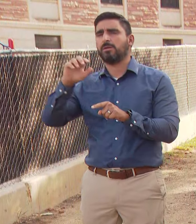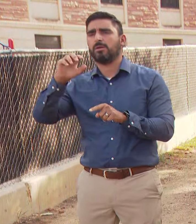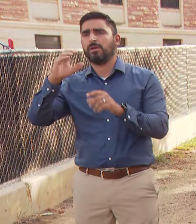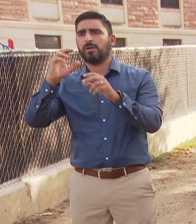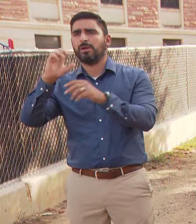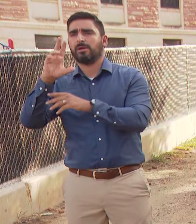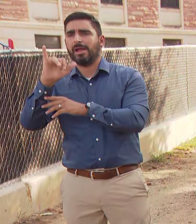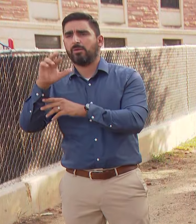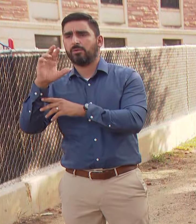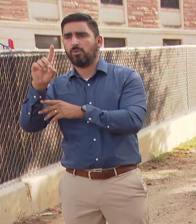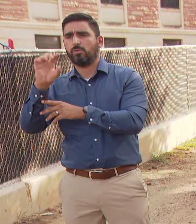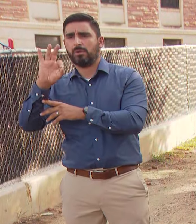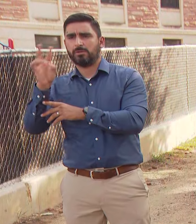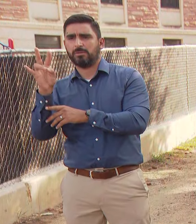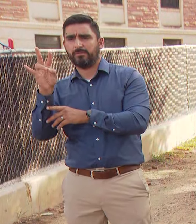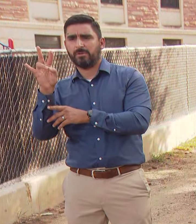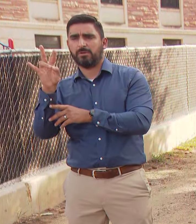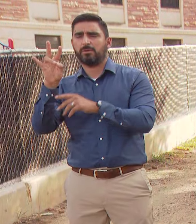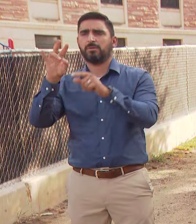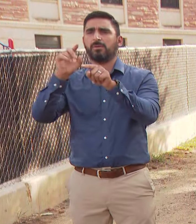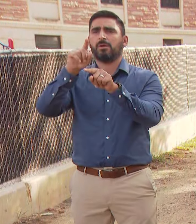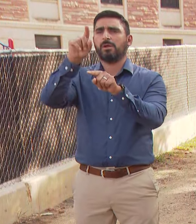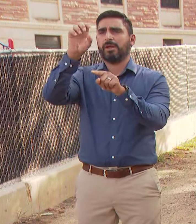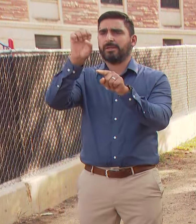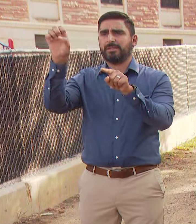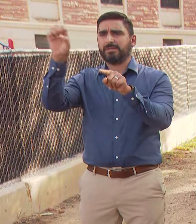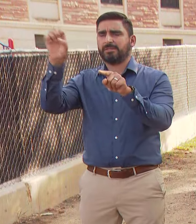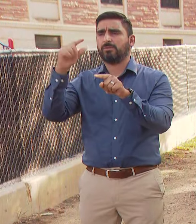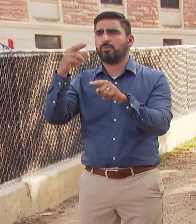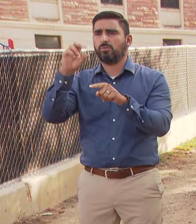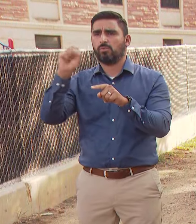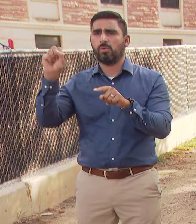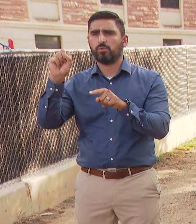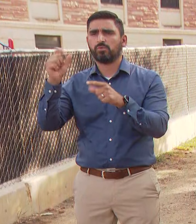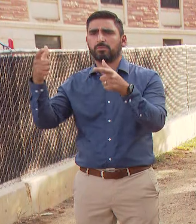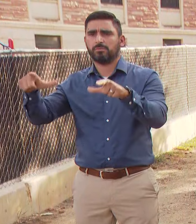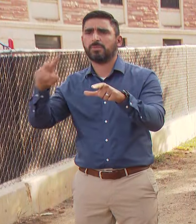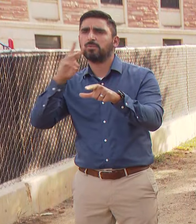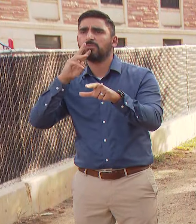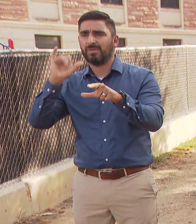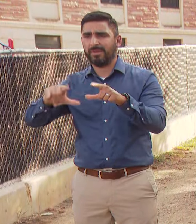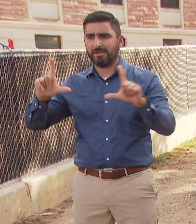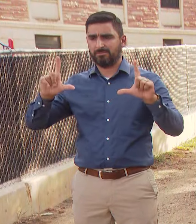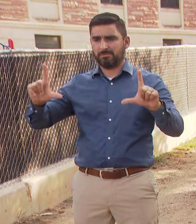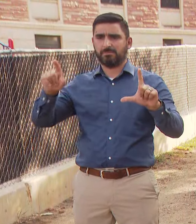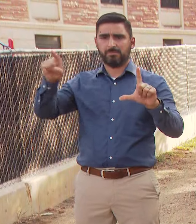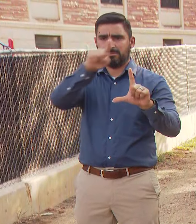And then through the east side on Gross Reservoir. That box is the area that we've evacuated and asked people to